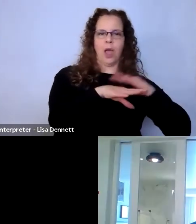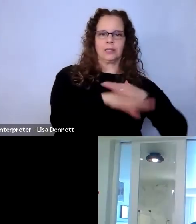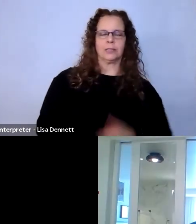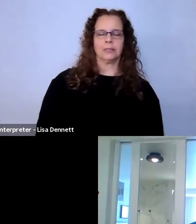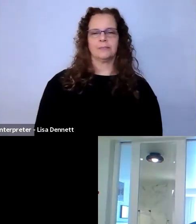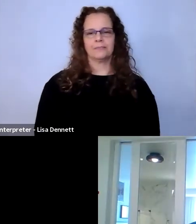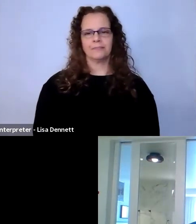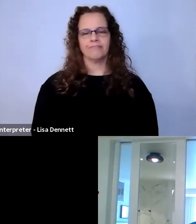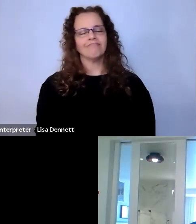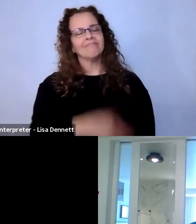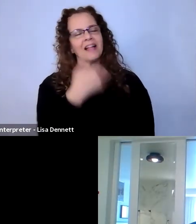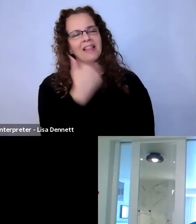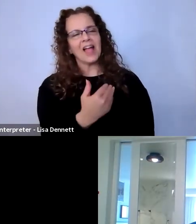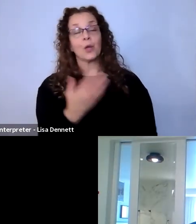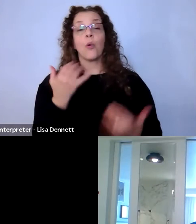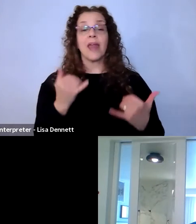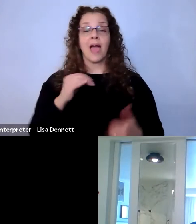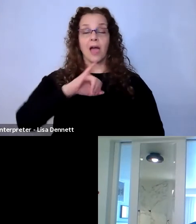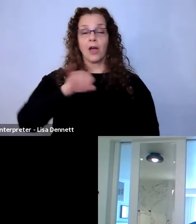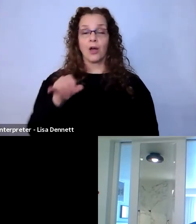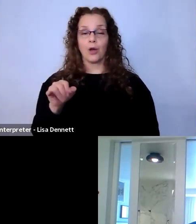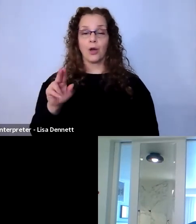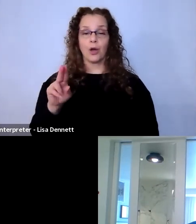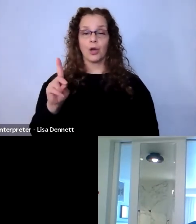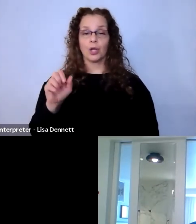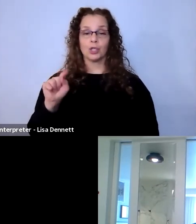Joe Devon: Thank you now judah blank men, I did not forget you I did not